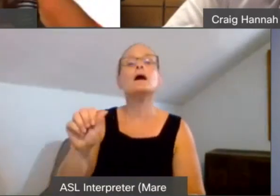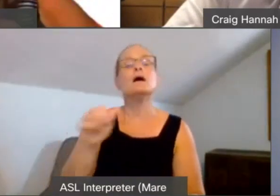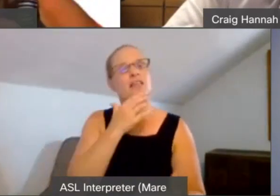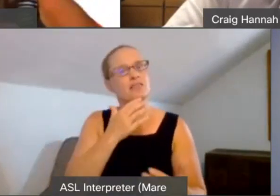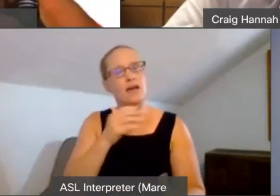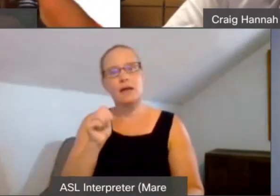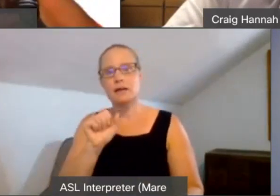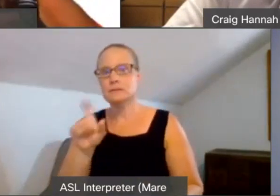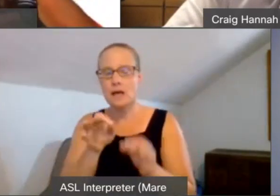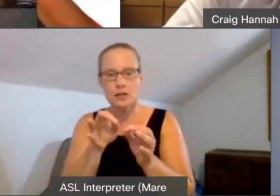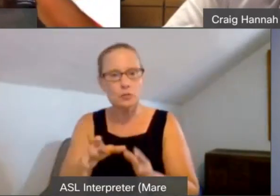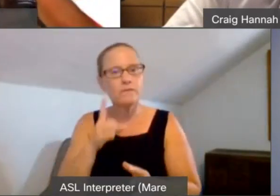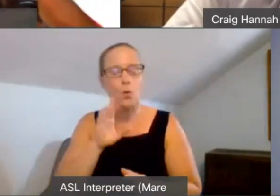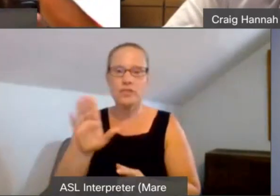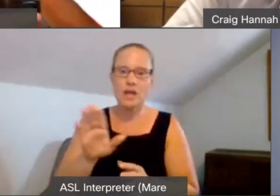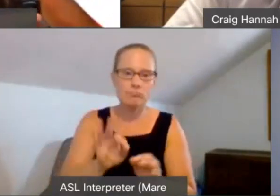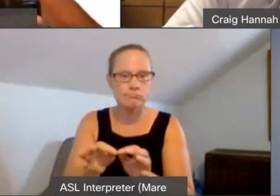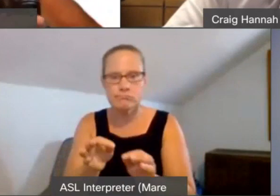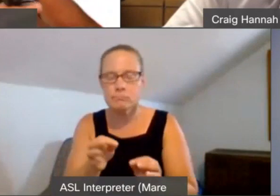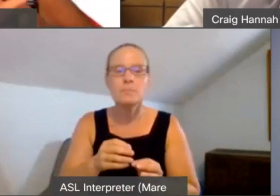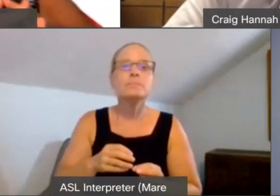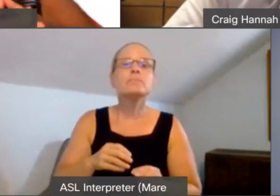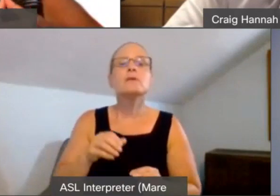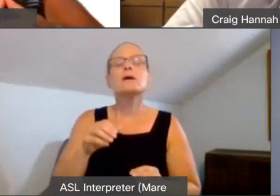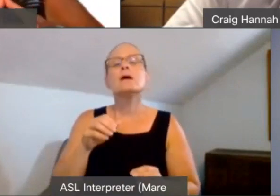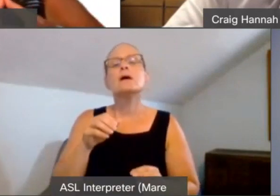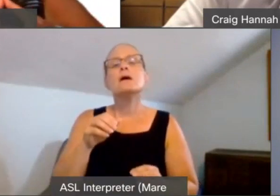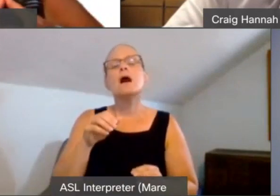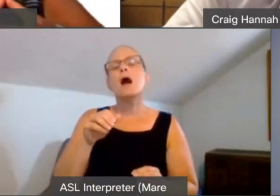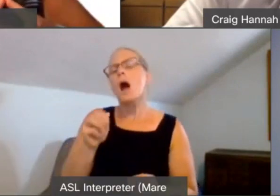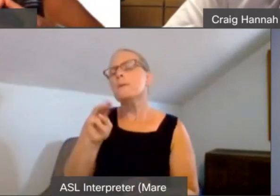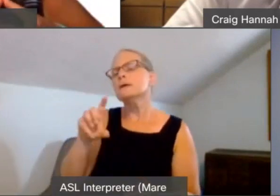for the work you've done here. And Amelia I'm gonna ask you if you could once again